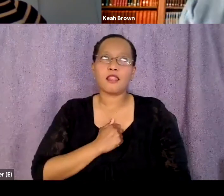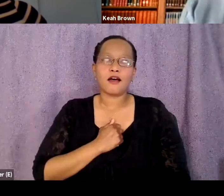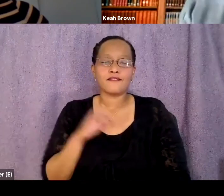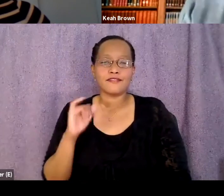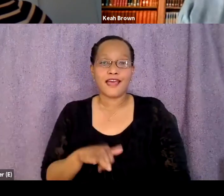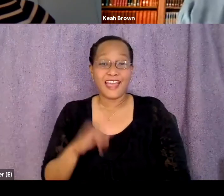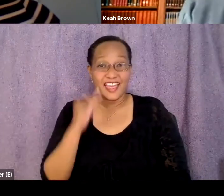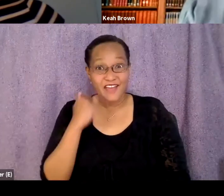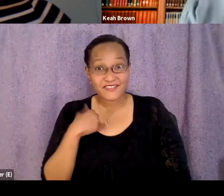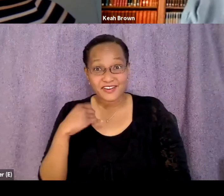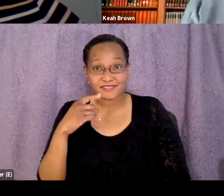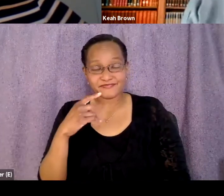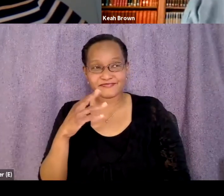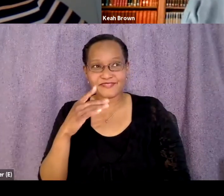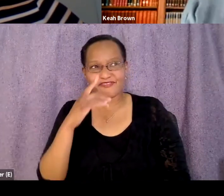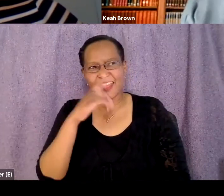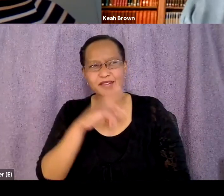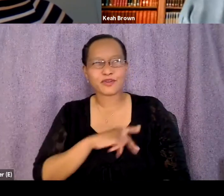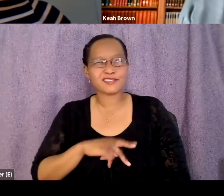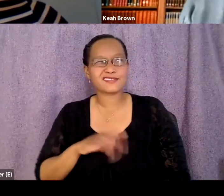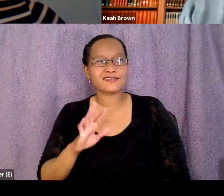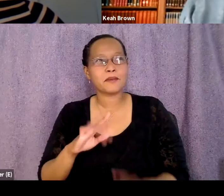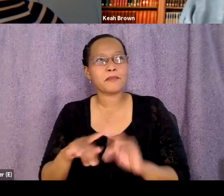prince or not a fake prince when there's a secret prince involved.